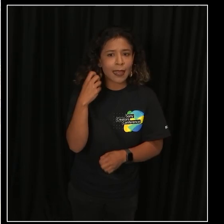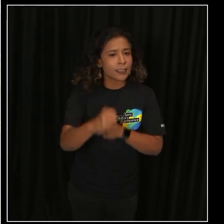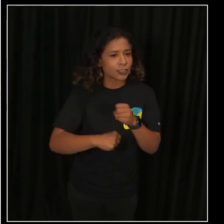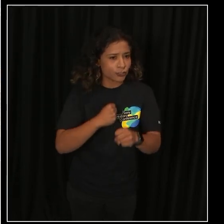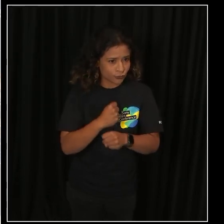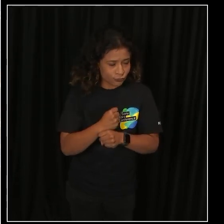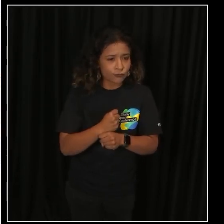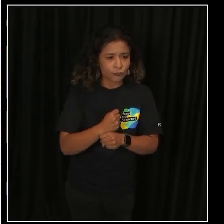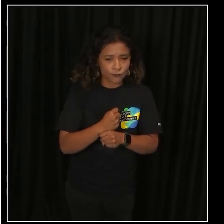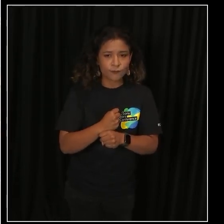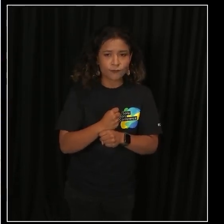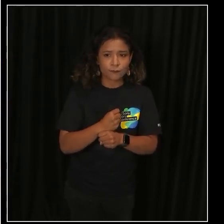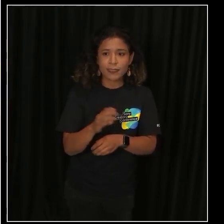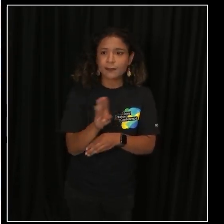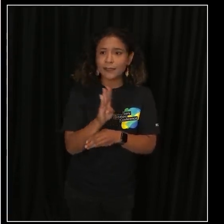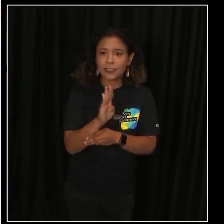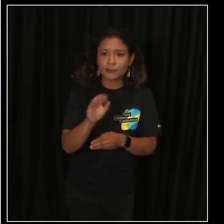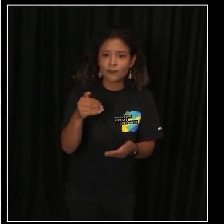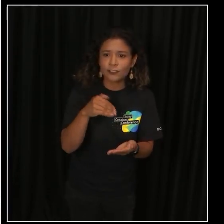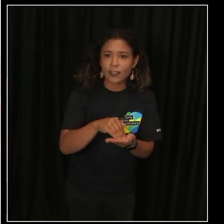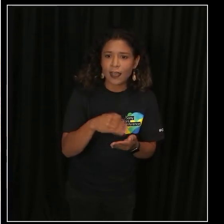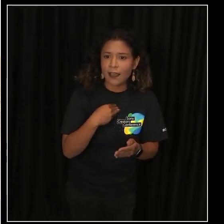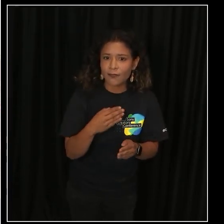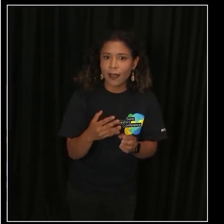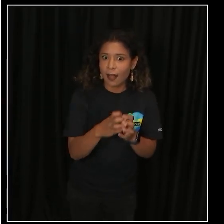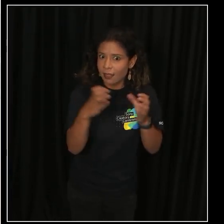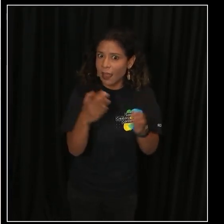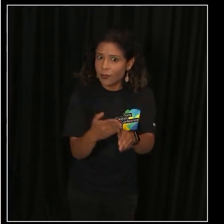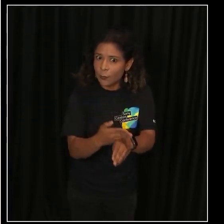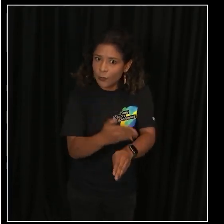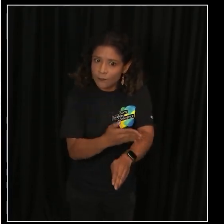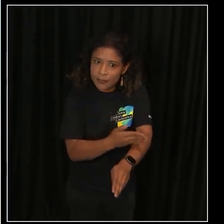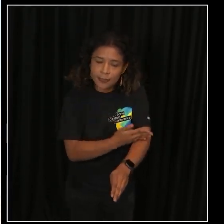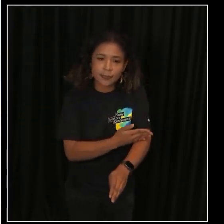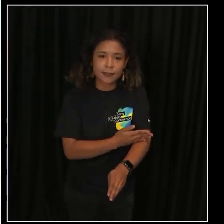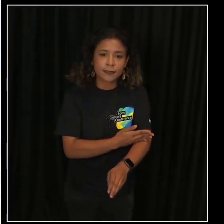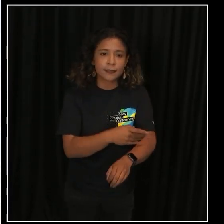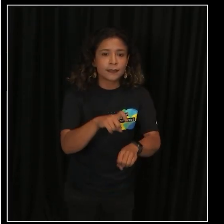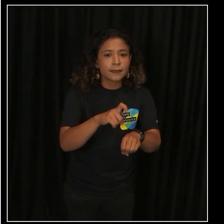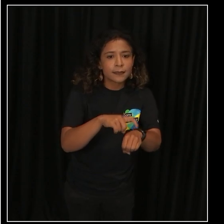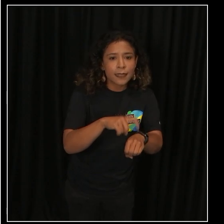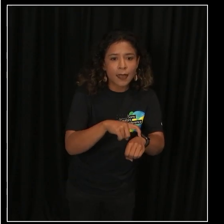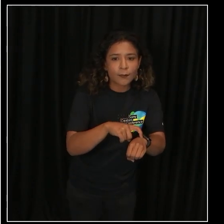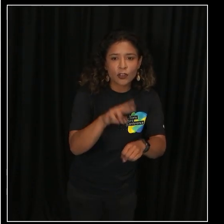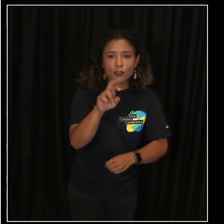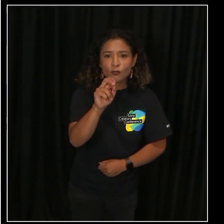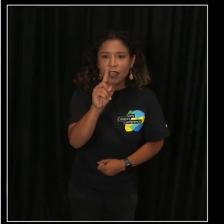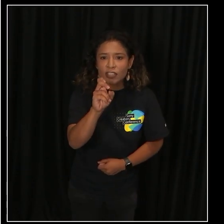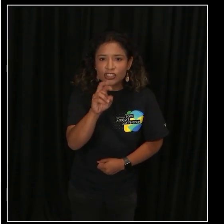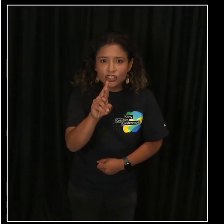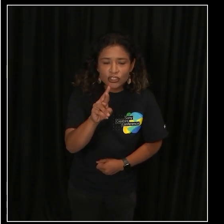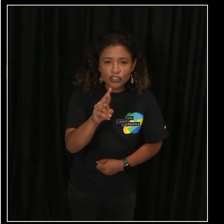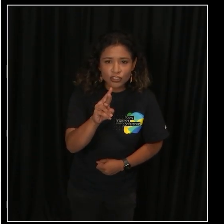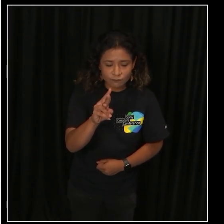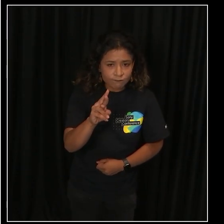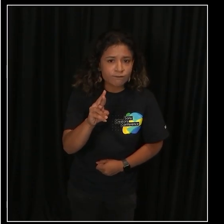Gran Turismo 7 has a lot of features like dynamic time and the result transitions, like racing support and more.